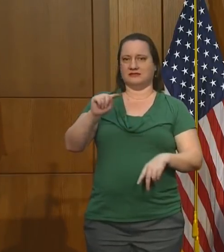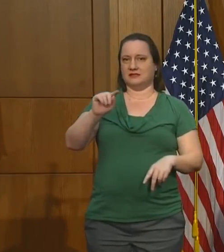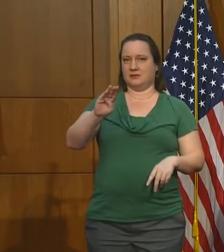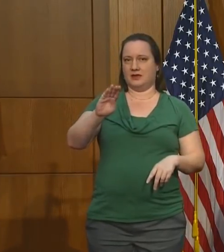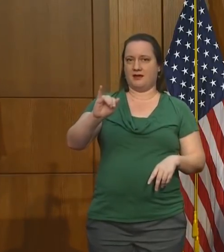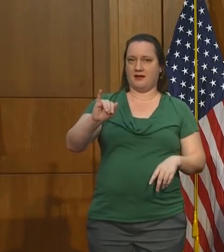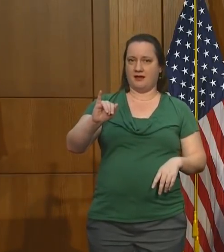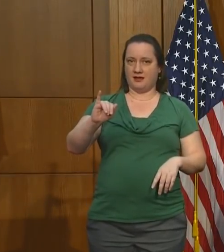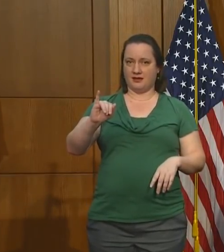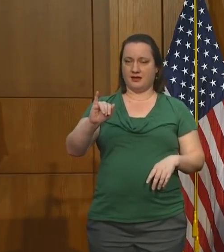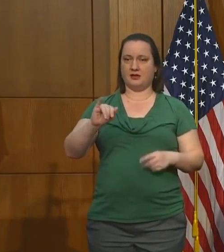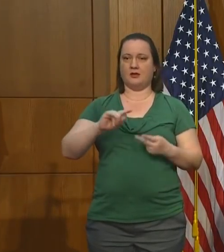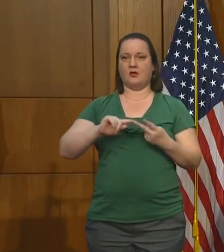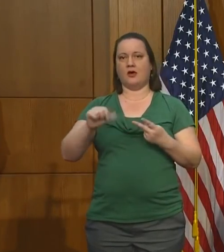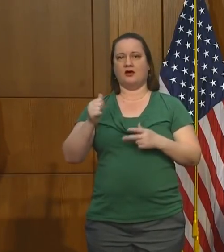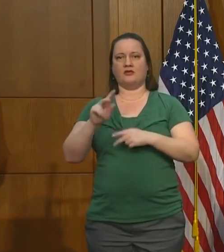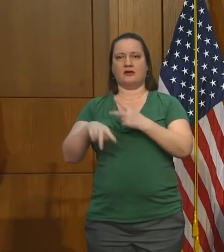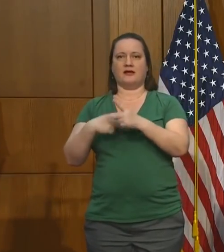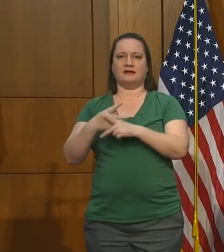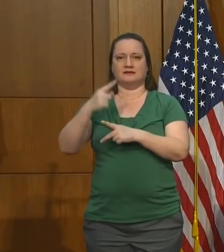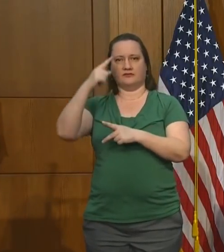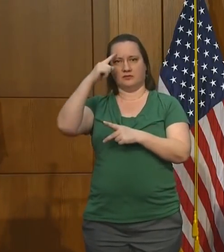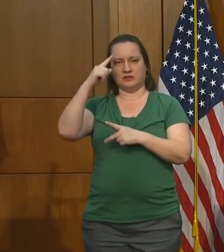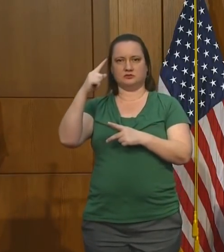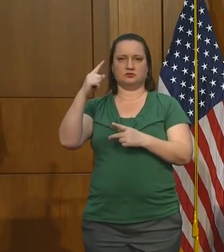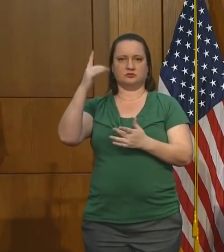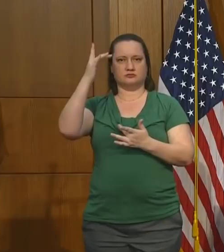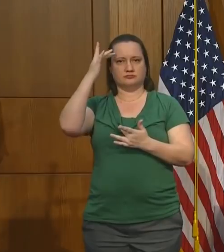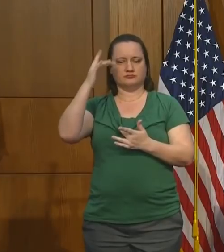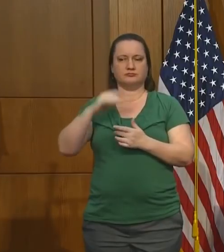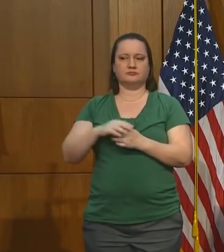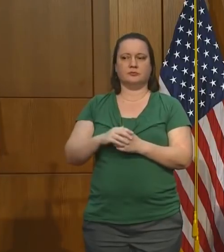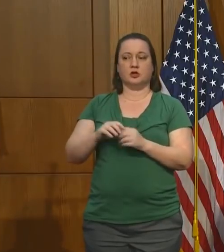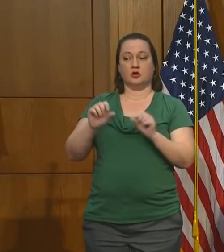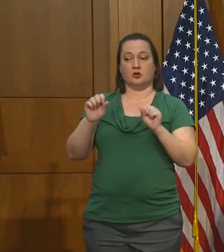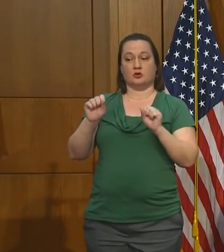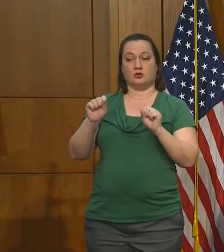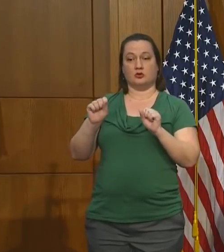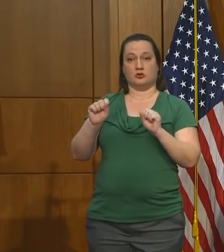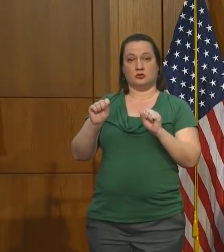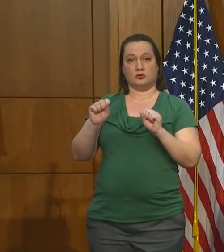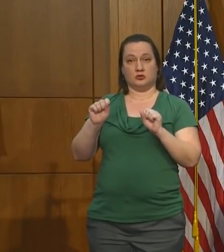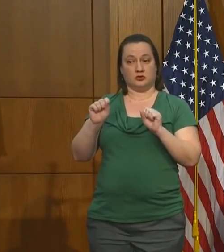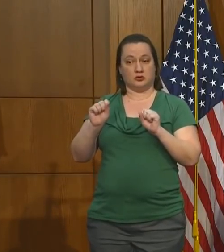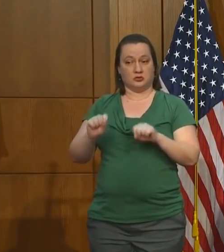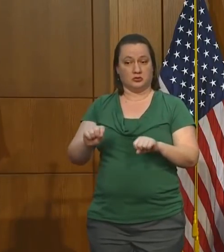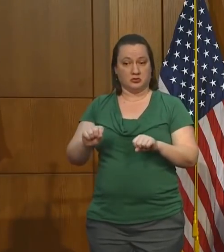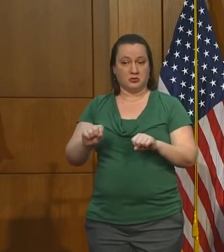AND I THINK THAT- THE QUESTION OR- ASK THOSE THAT THAT HAD DRAMATIC BRAIN INJURIES ARE.